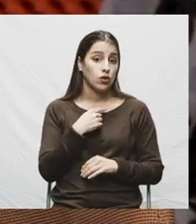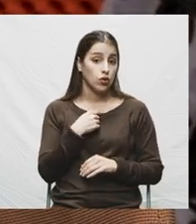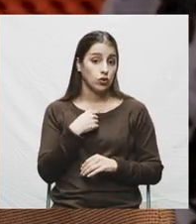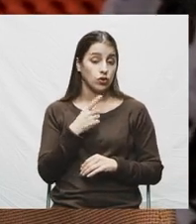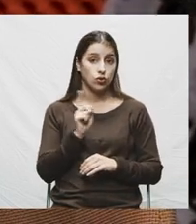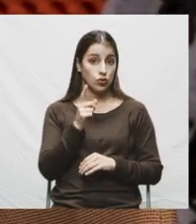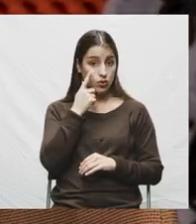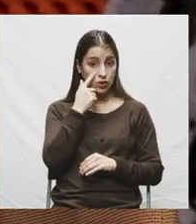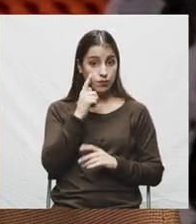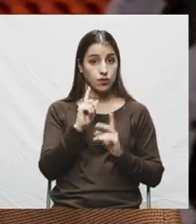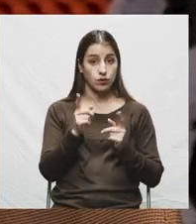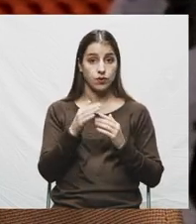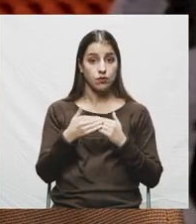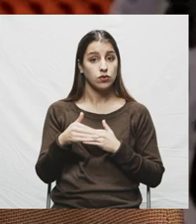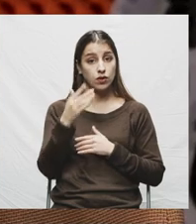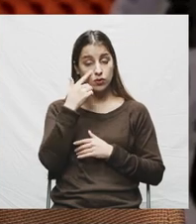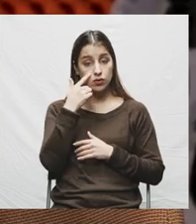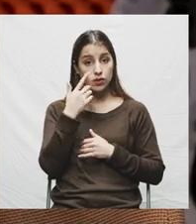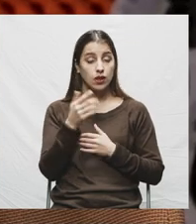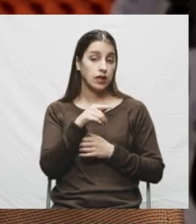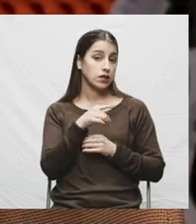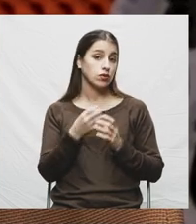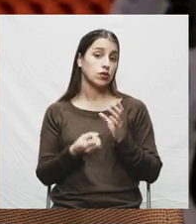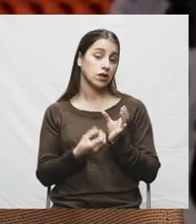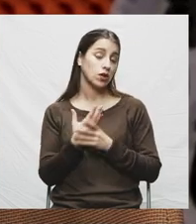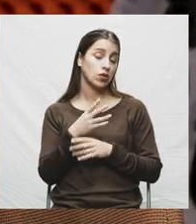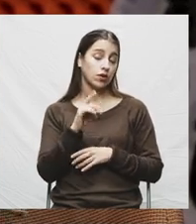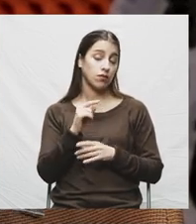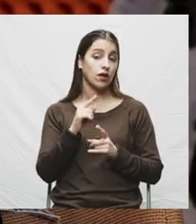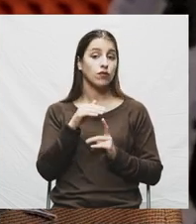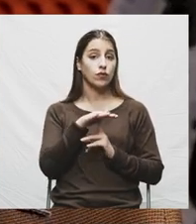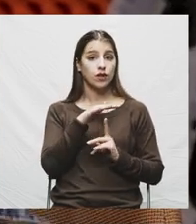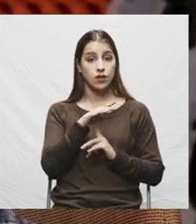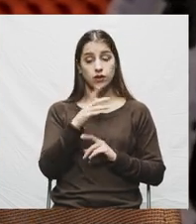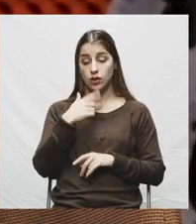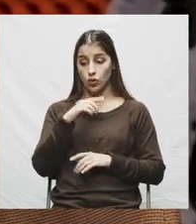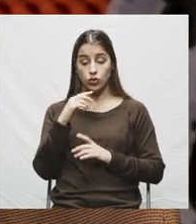And that we didn’t know and started knowing. Yes, and that created an impact. — Thus, that opened us, also